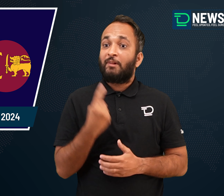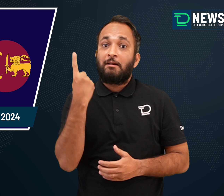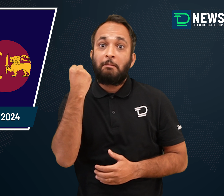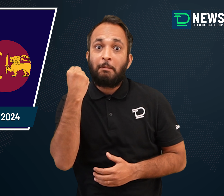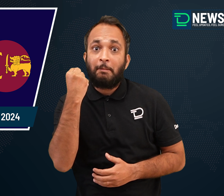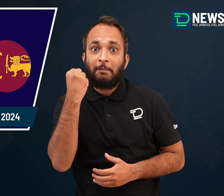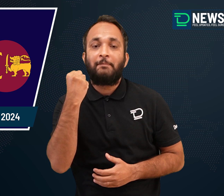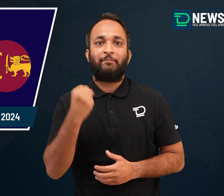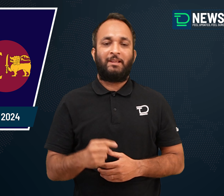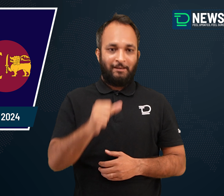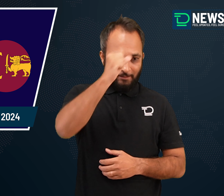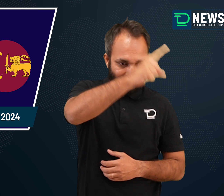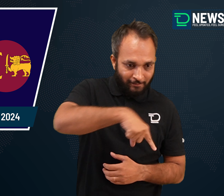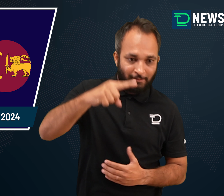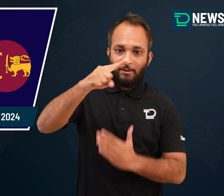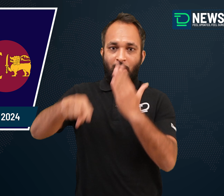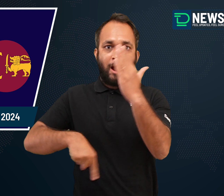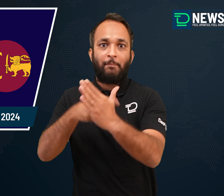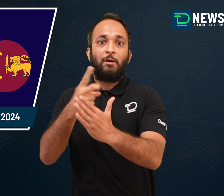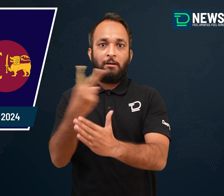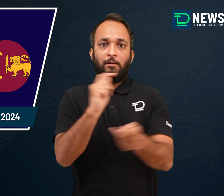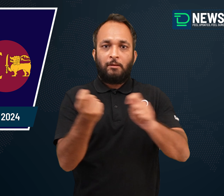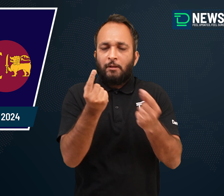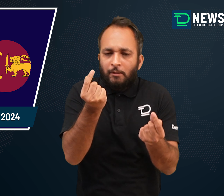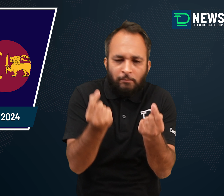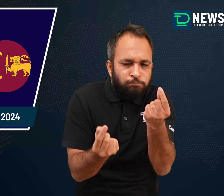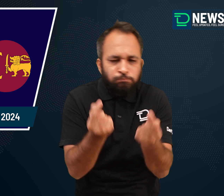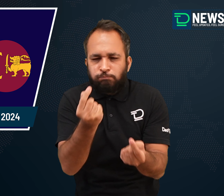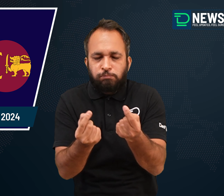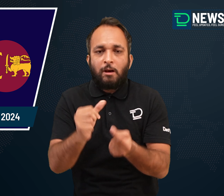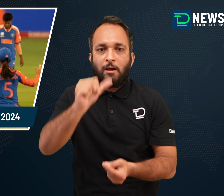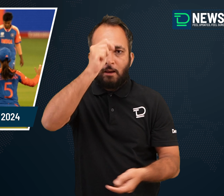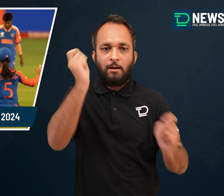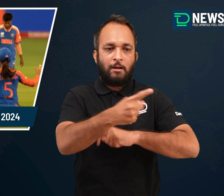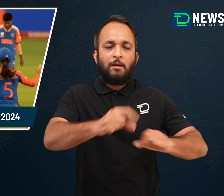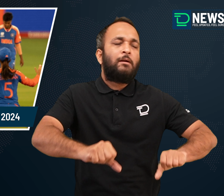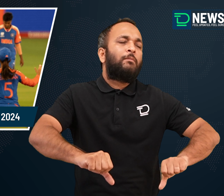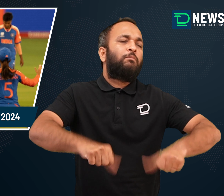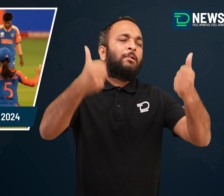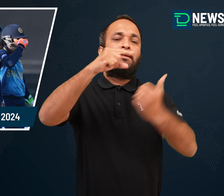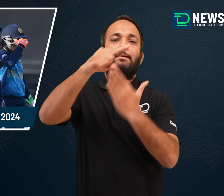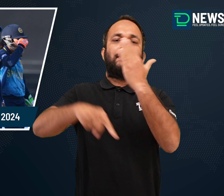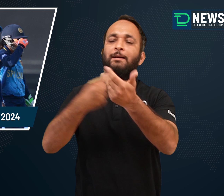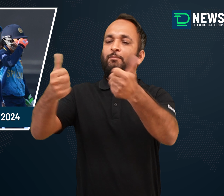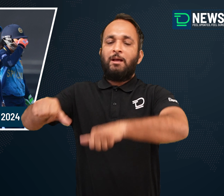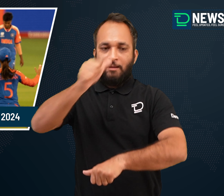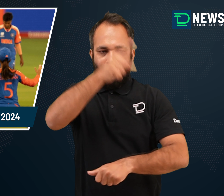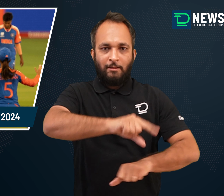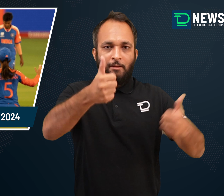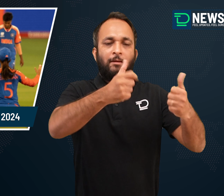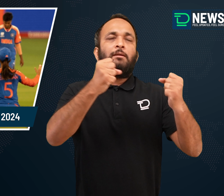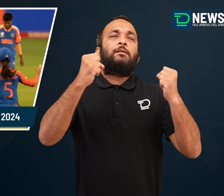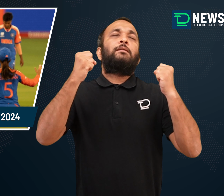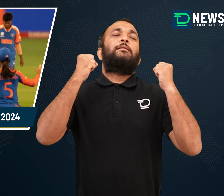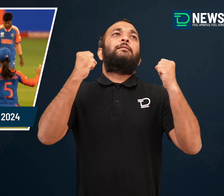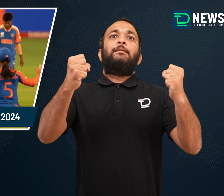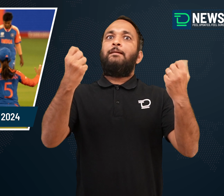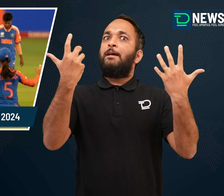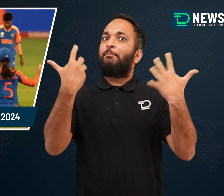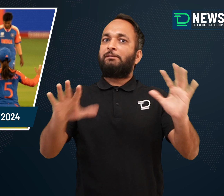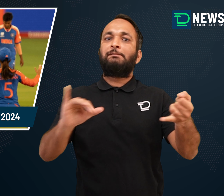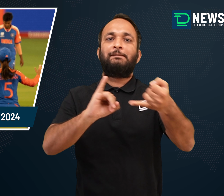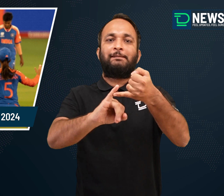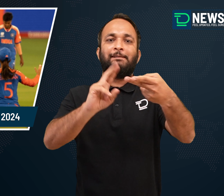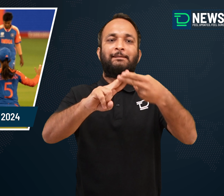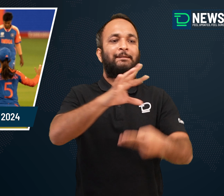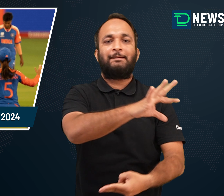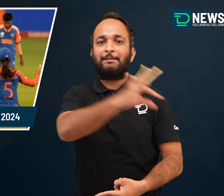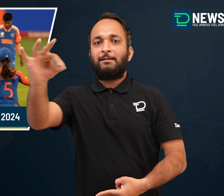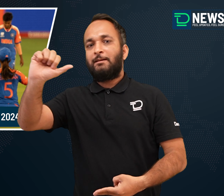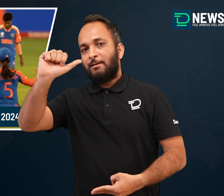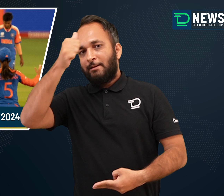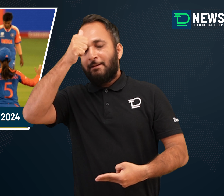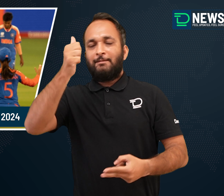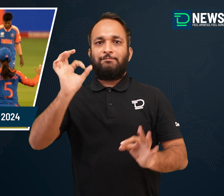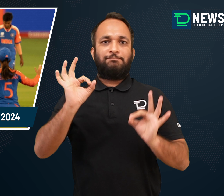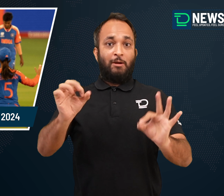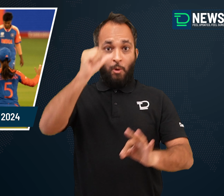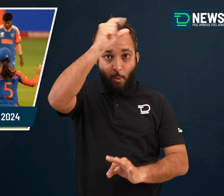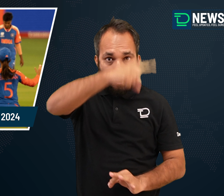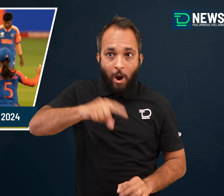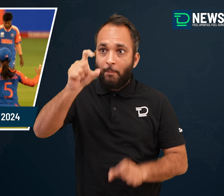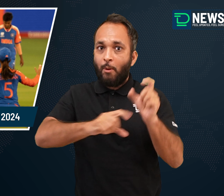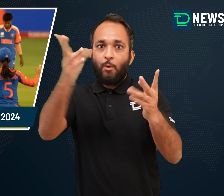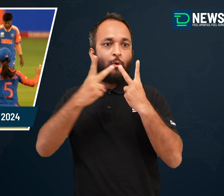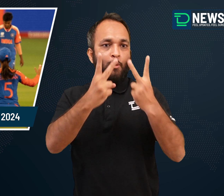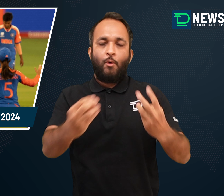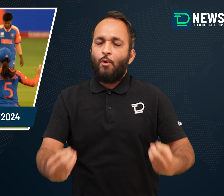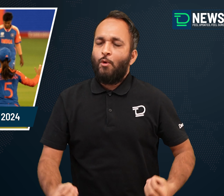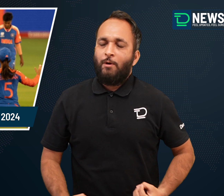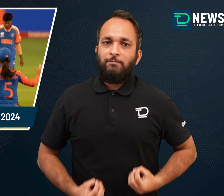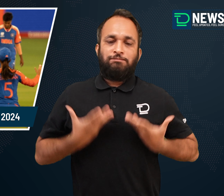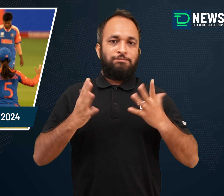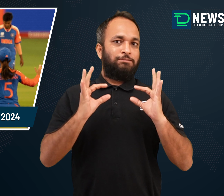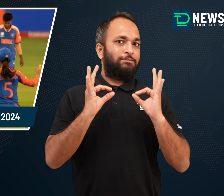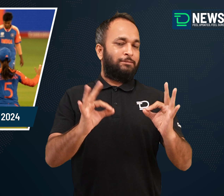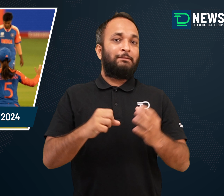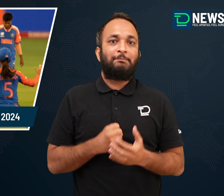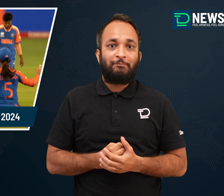Even yesterday, India won the match against Sri Lanka and was selected for the semi-finals.